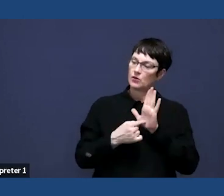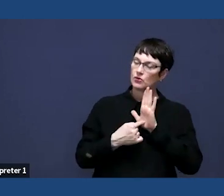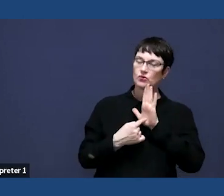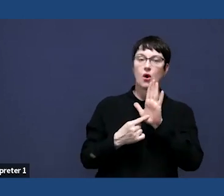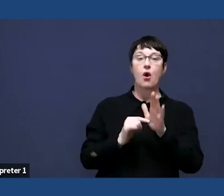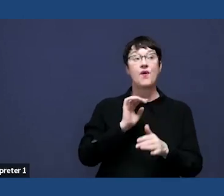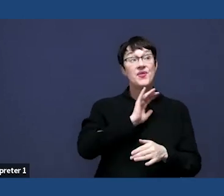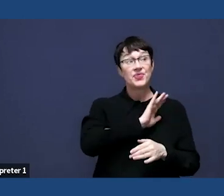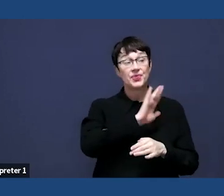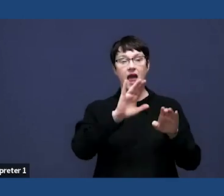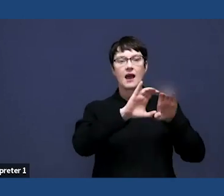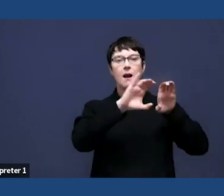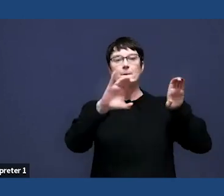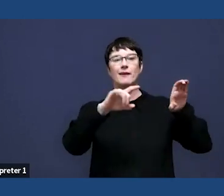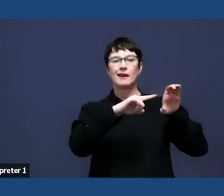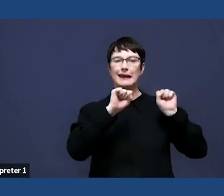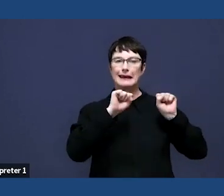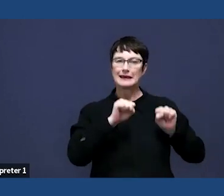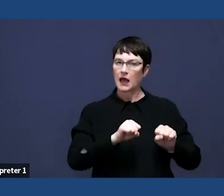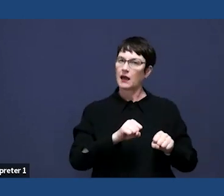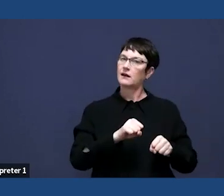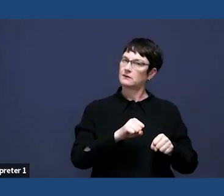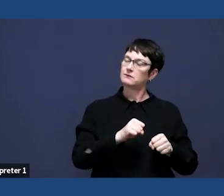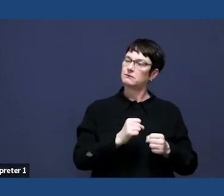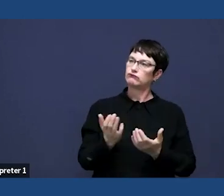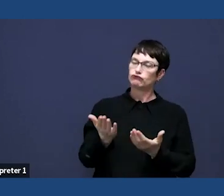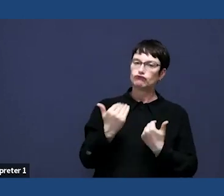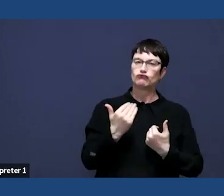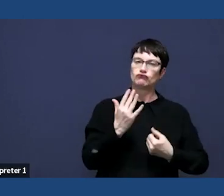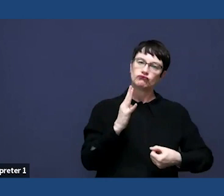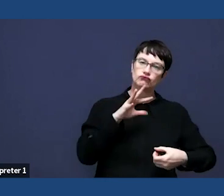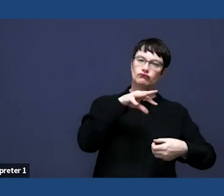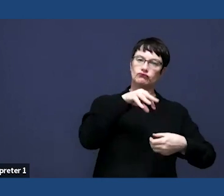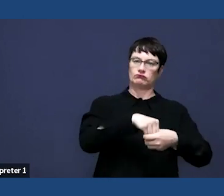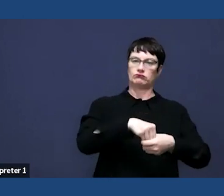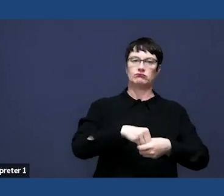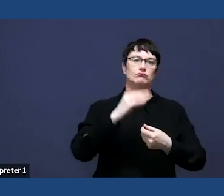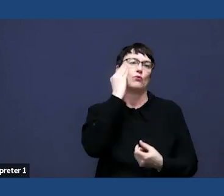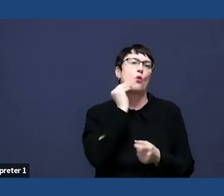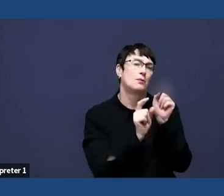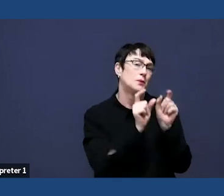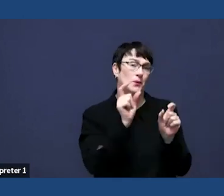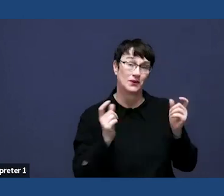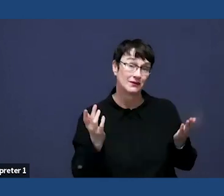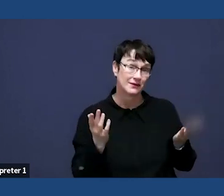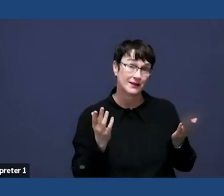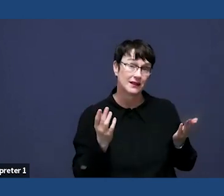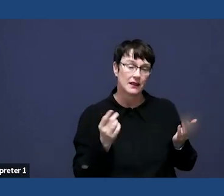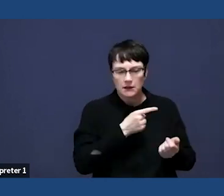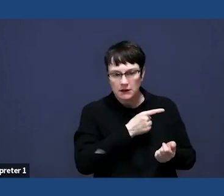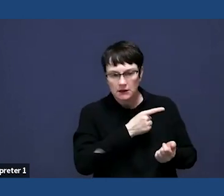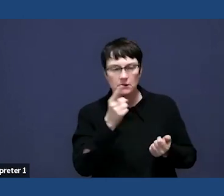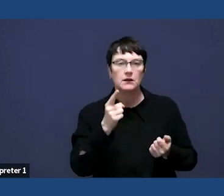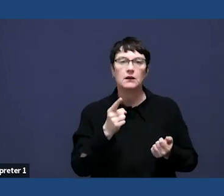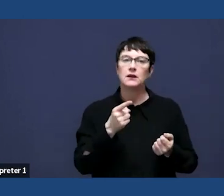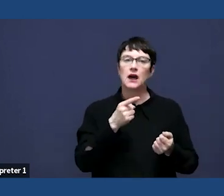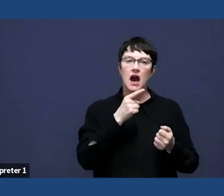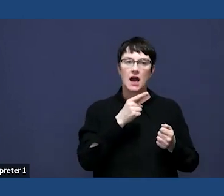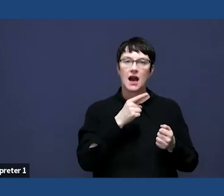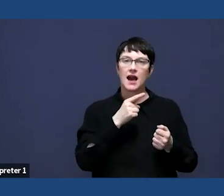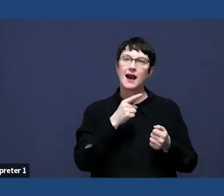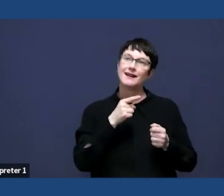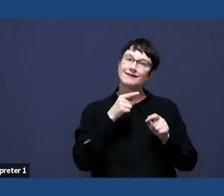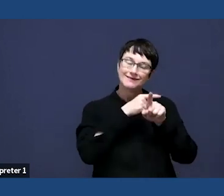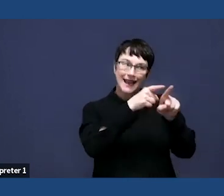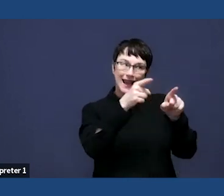That makes other sectors and it makes the public institutions and Civil Society take